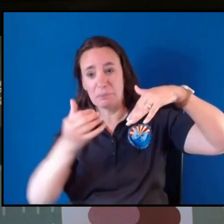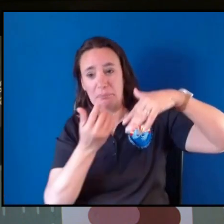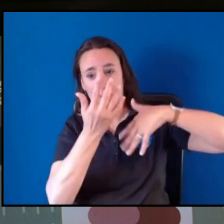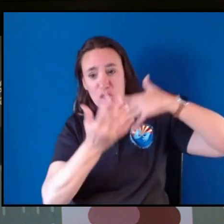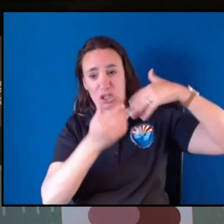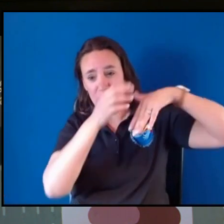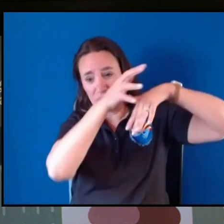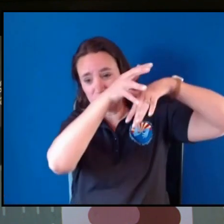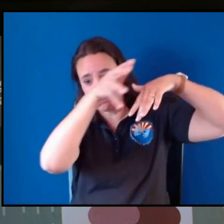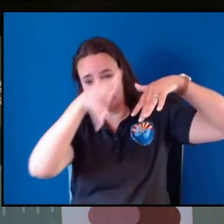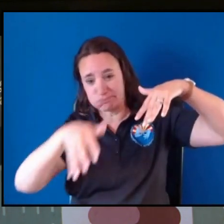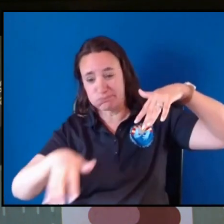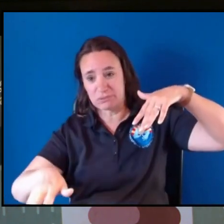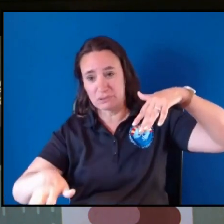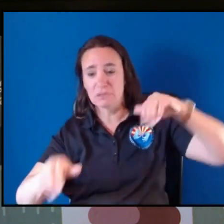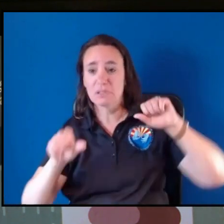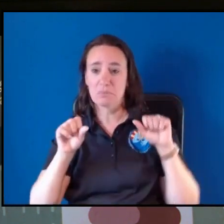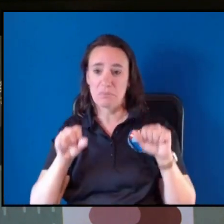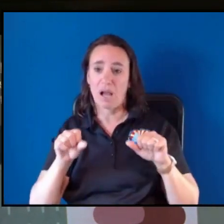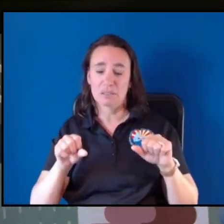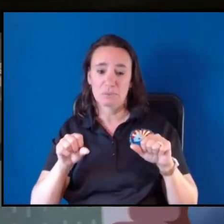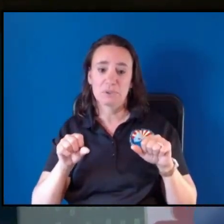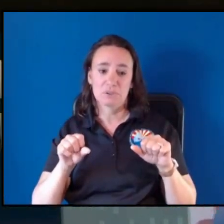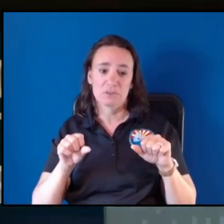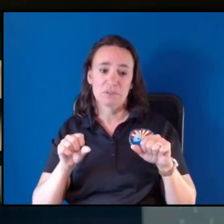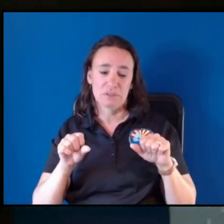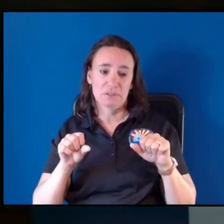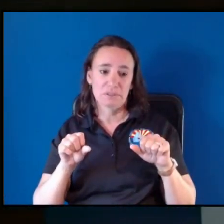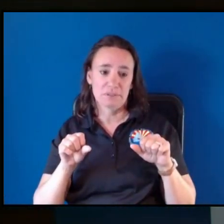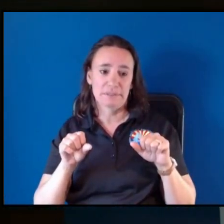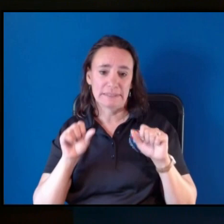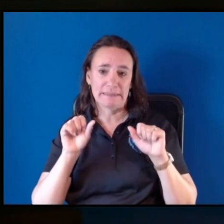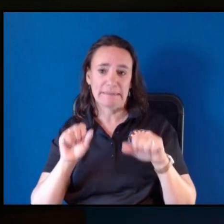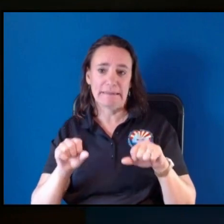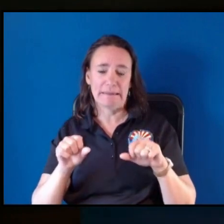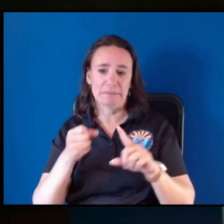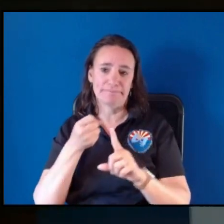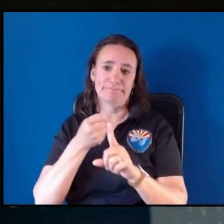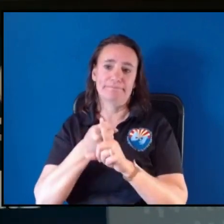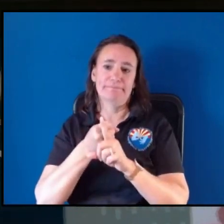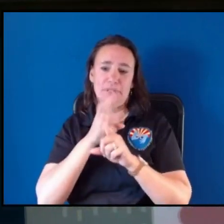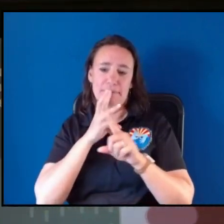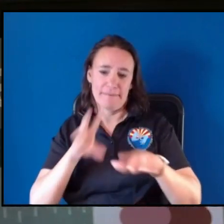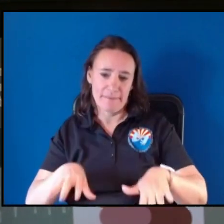susceptible to flash flood and mud flow and debris flow. So,